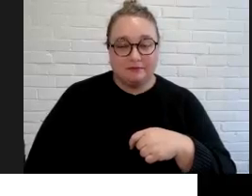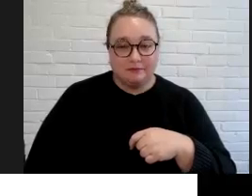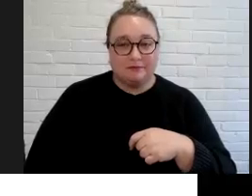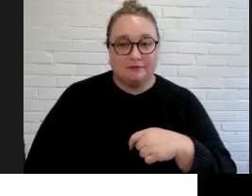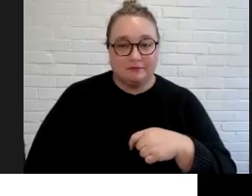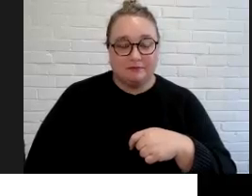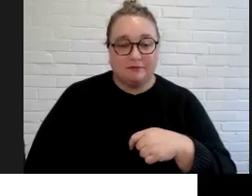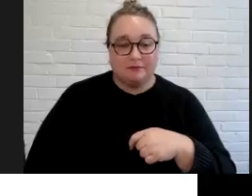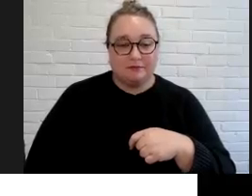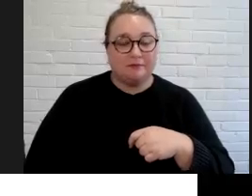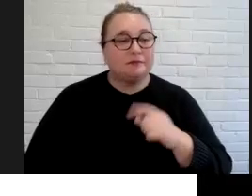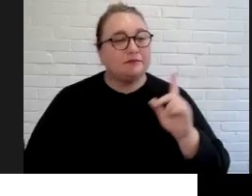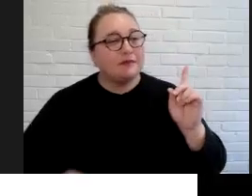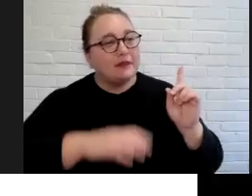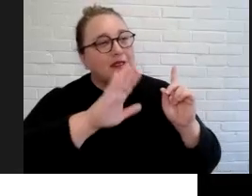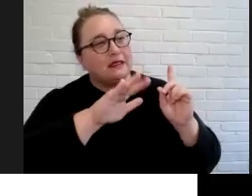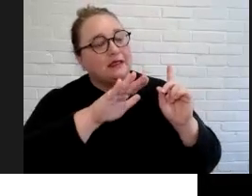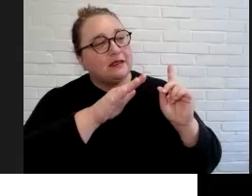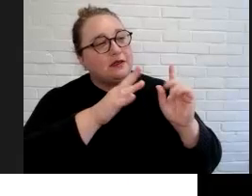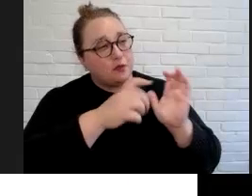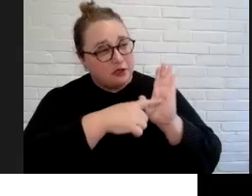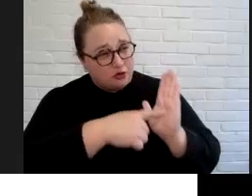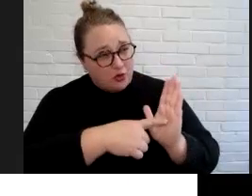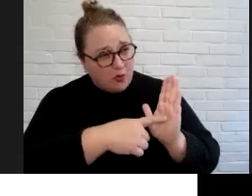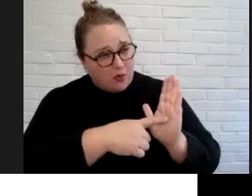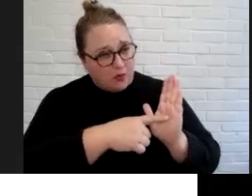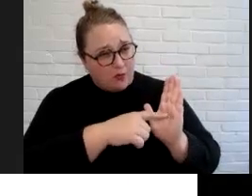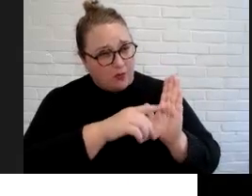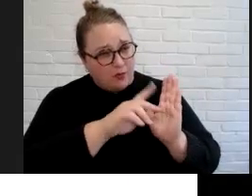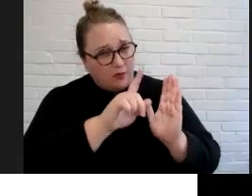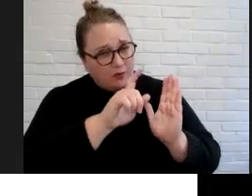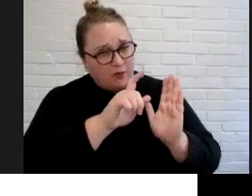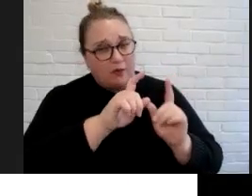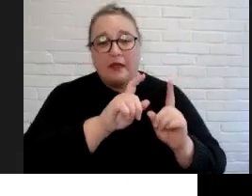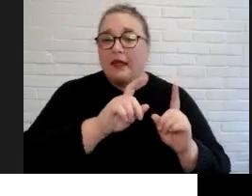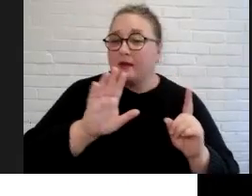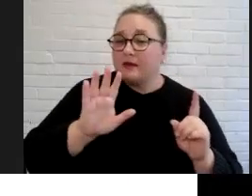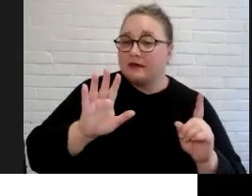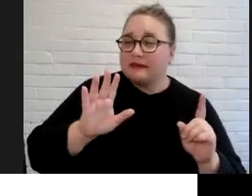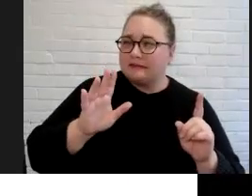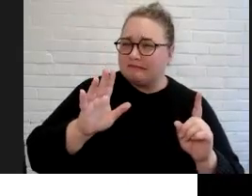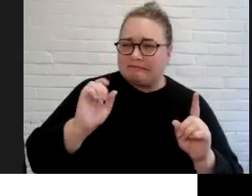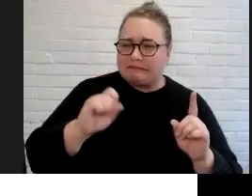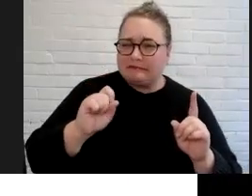Or they just want to show the. Yeah. So I think so. Did we get...